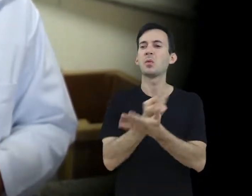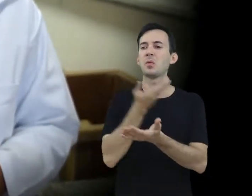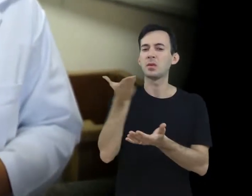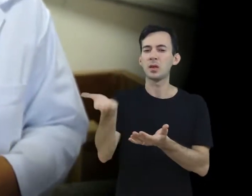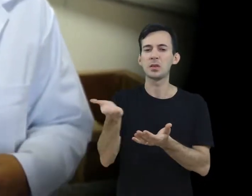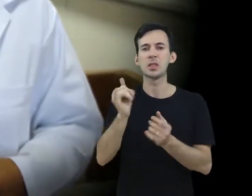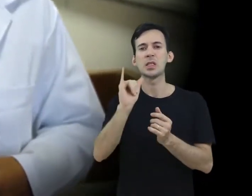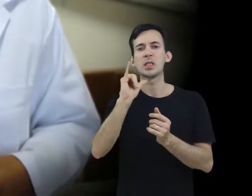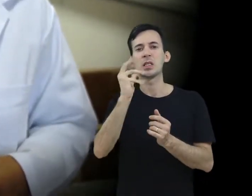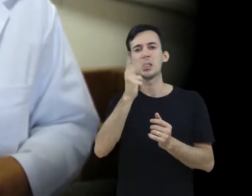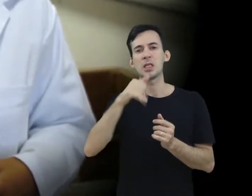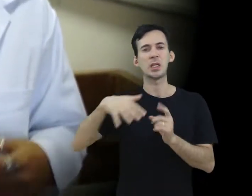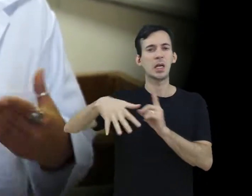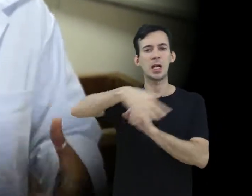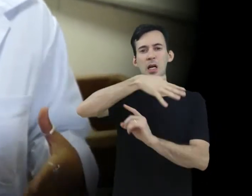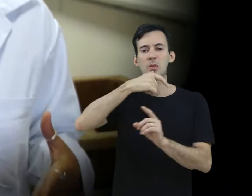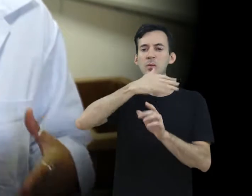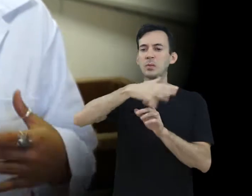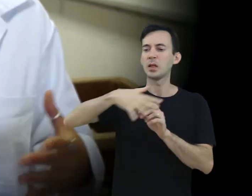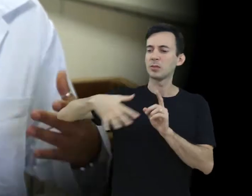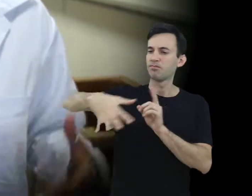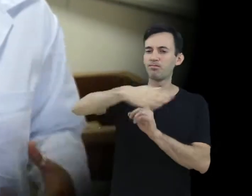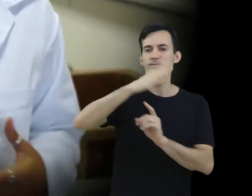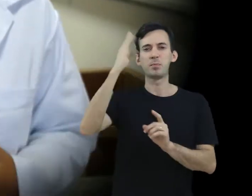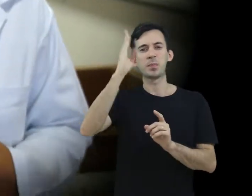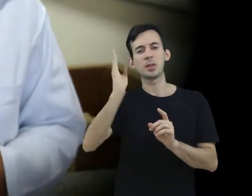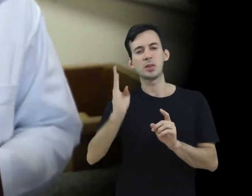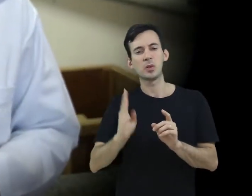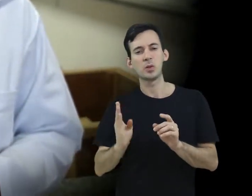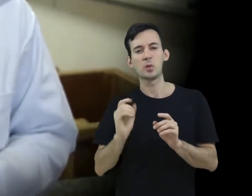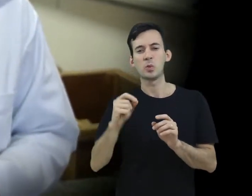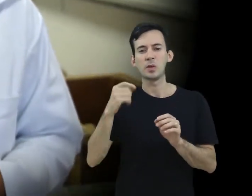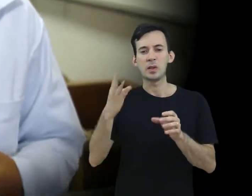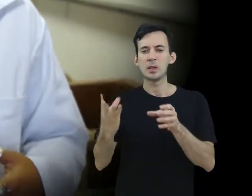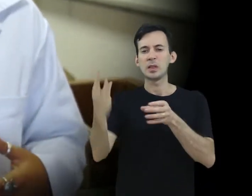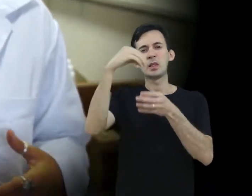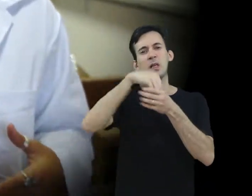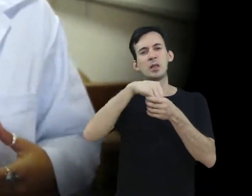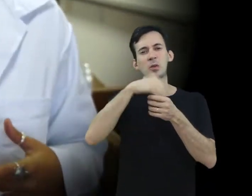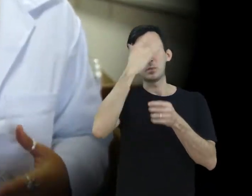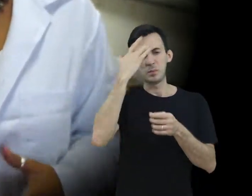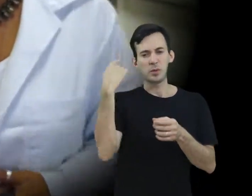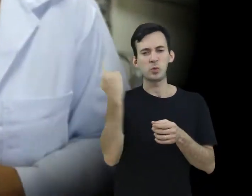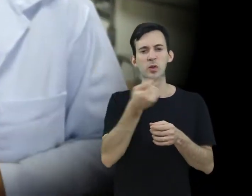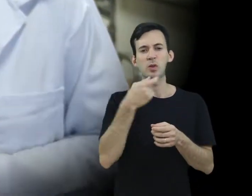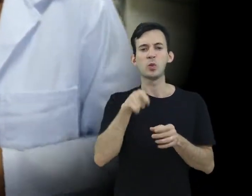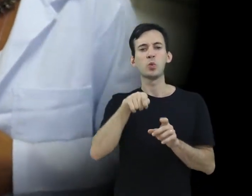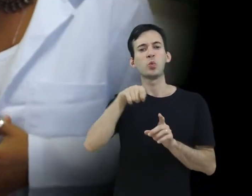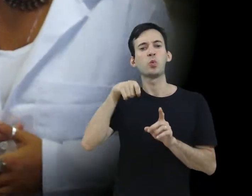Due to that, they have been studied both globally and locally.